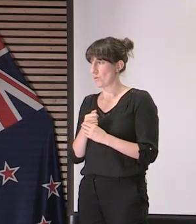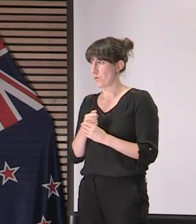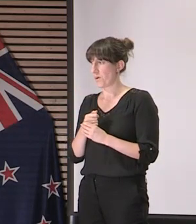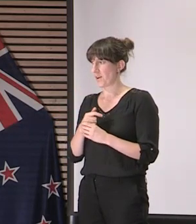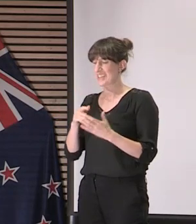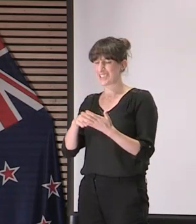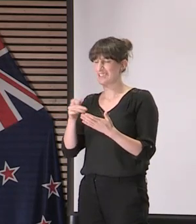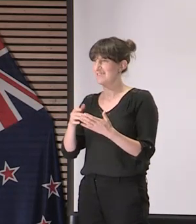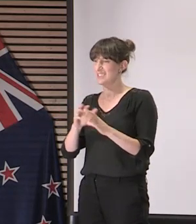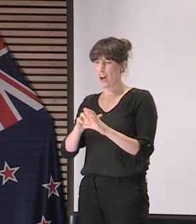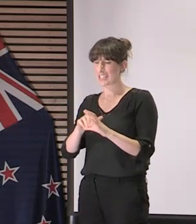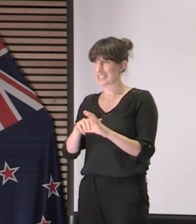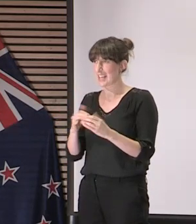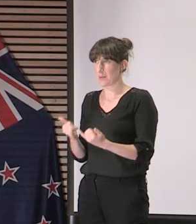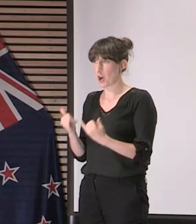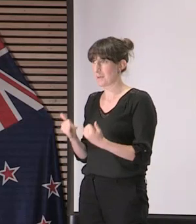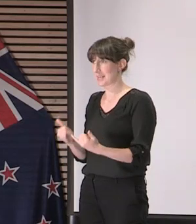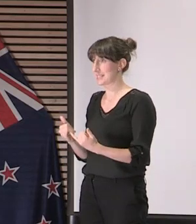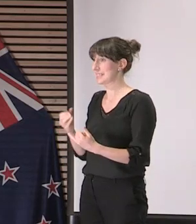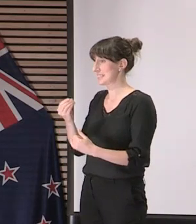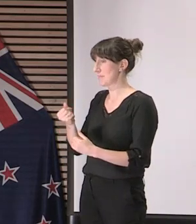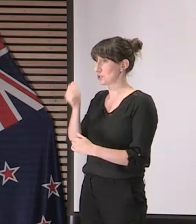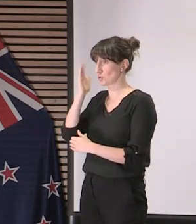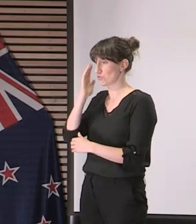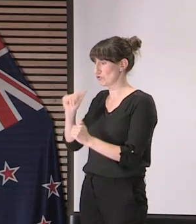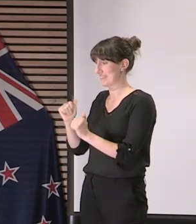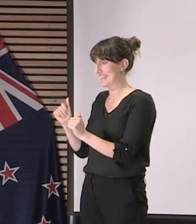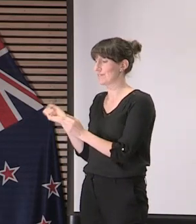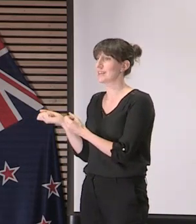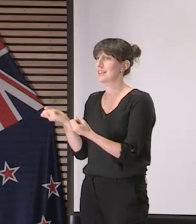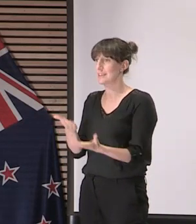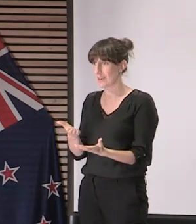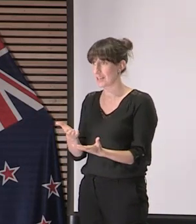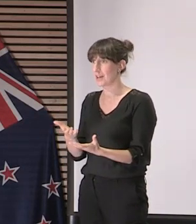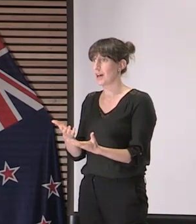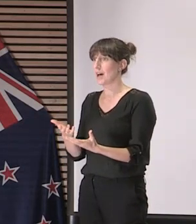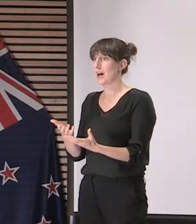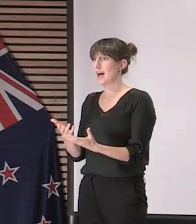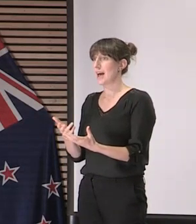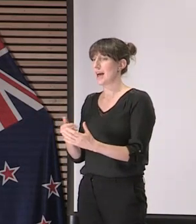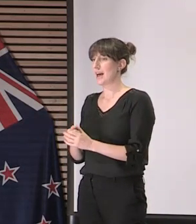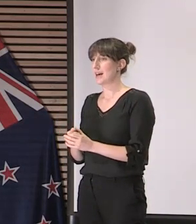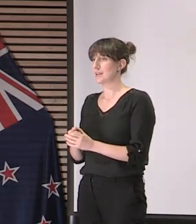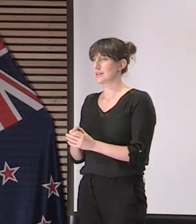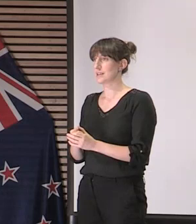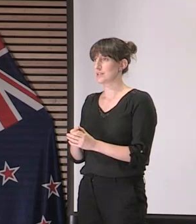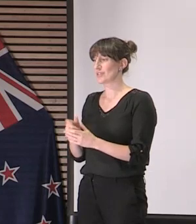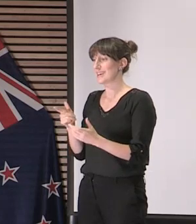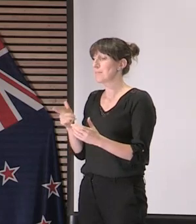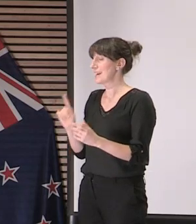bring your own device policies at the moment. So kids are bringing their own devices from home. And increasing the